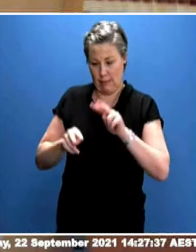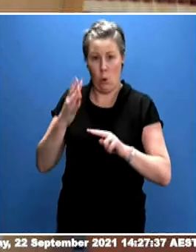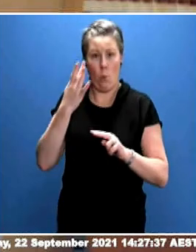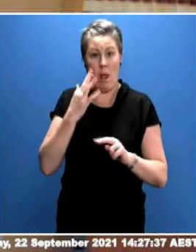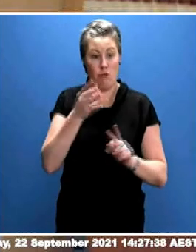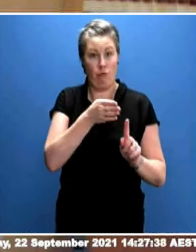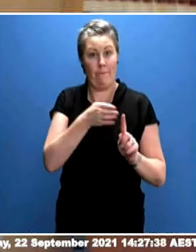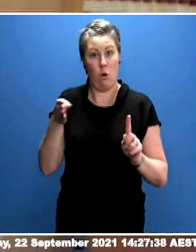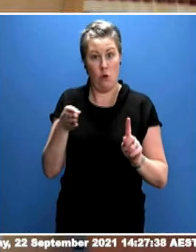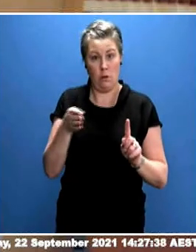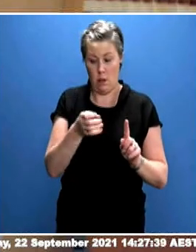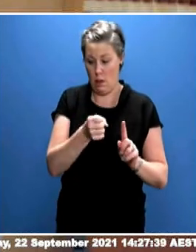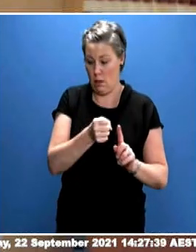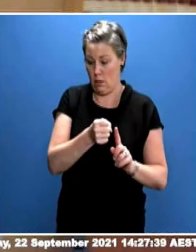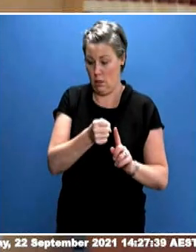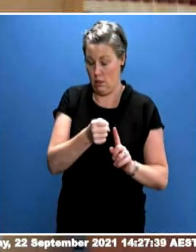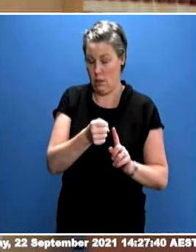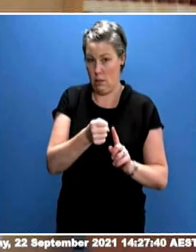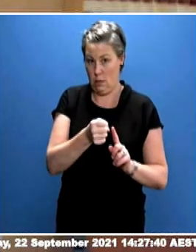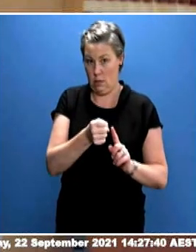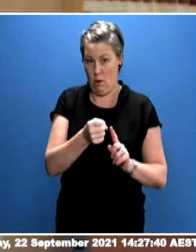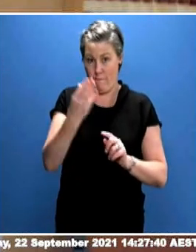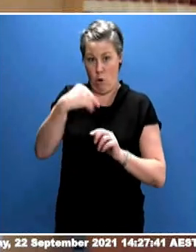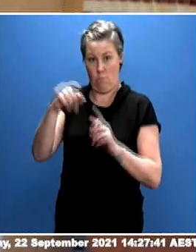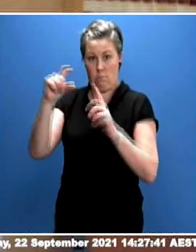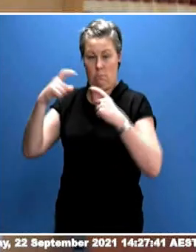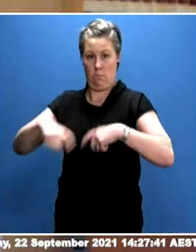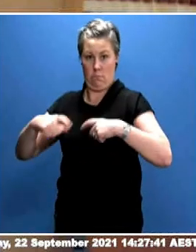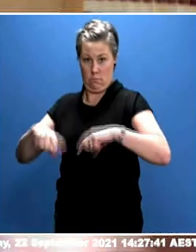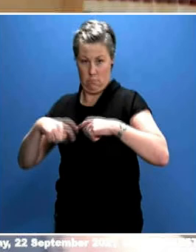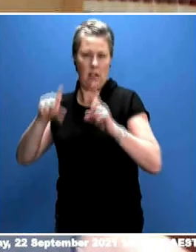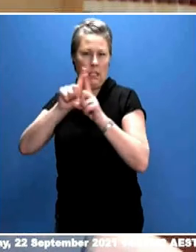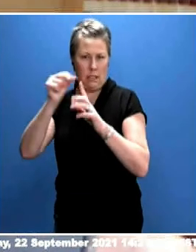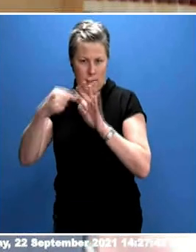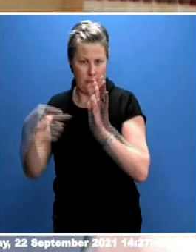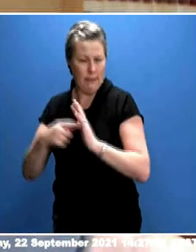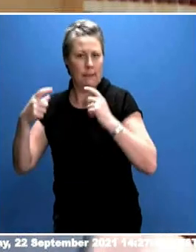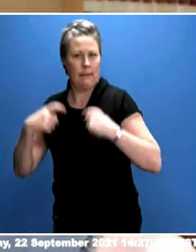It's made by the child protection worker, based on our criteria that's in